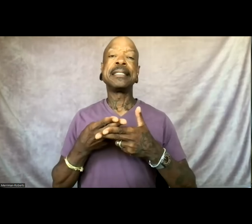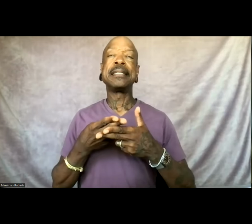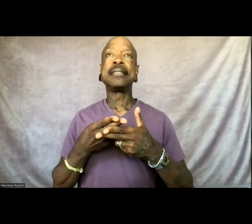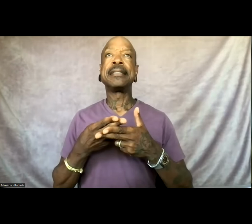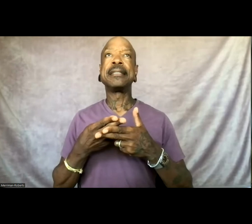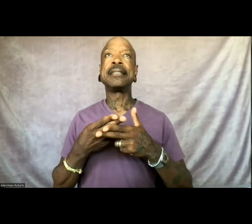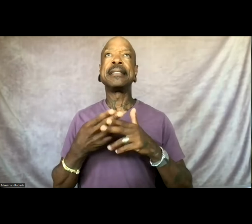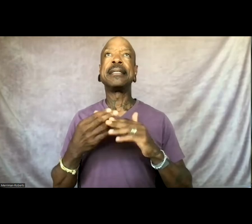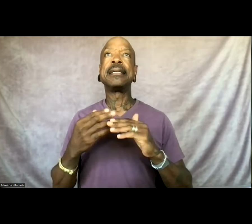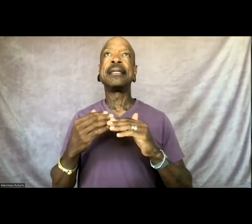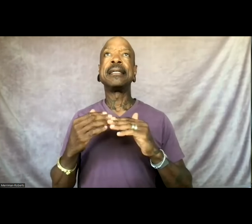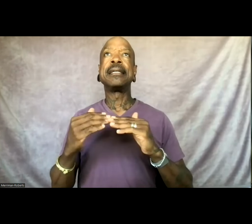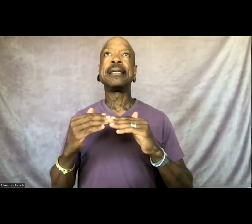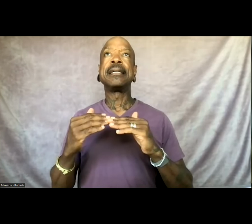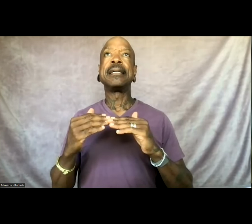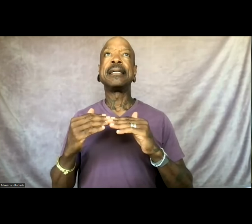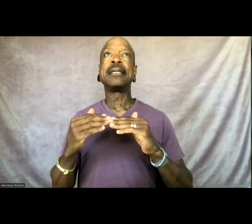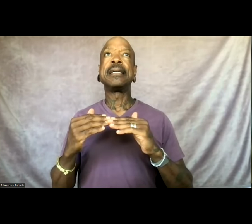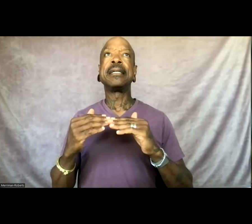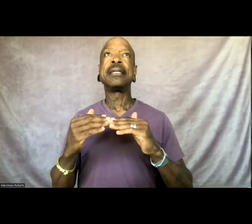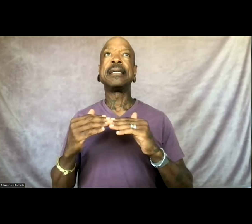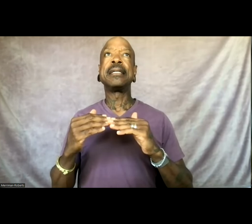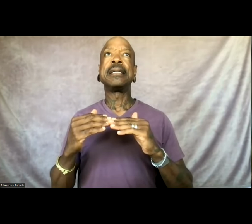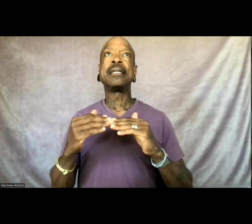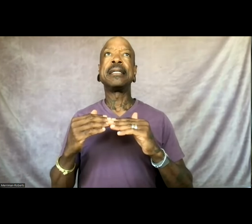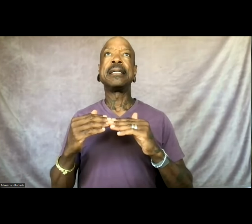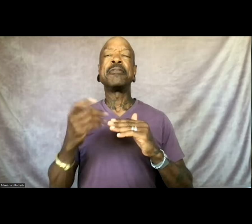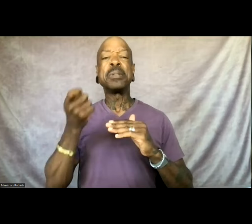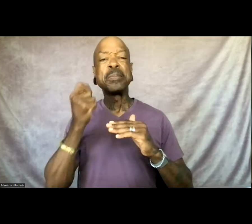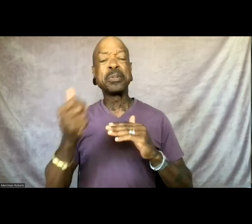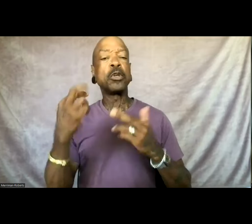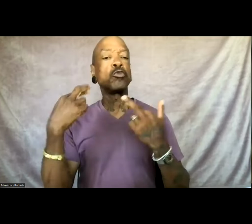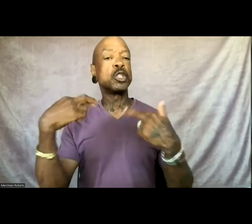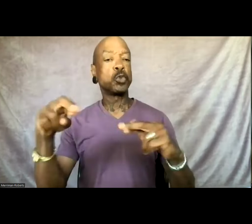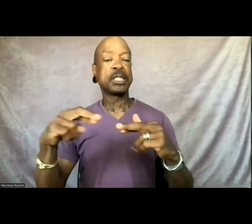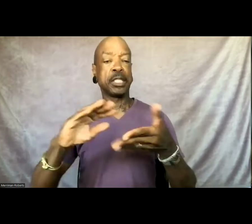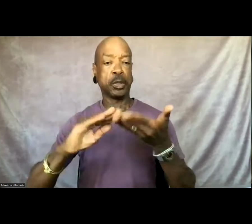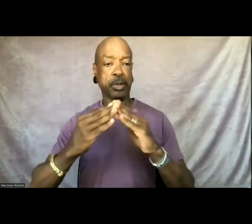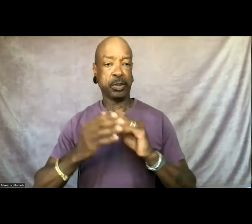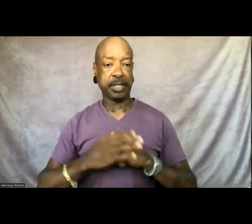nurses facilities as well as anyone who wants to live in